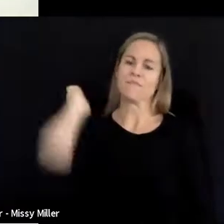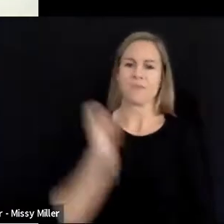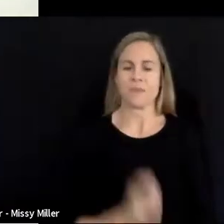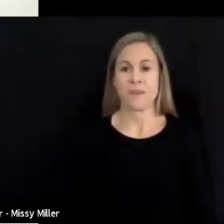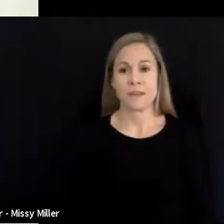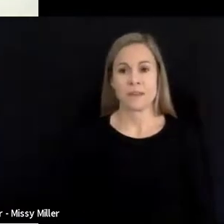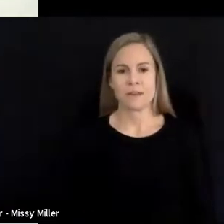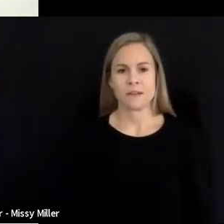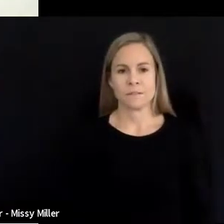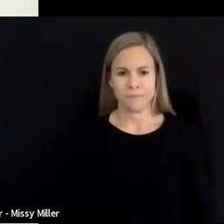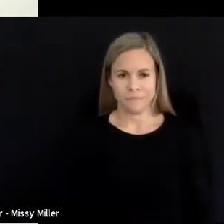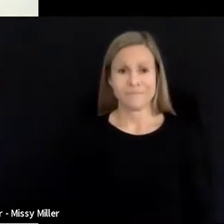Here he come.